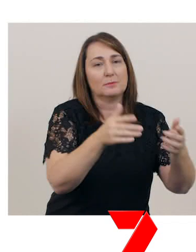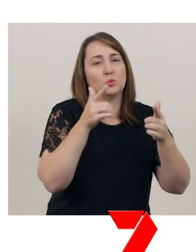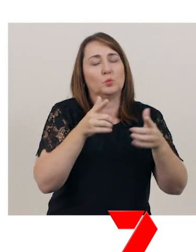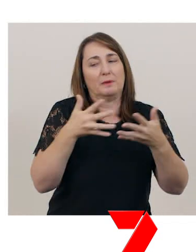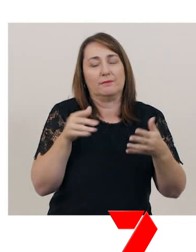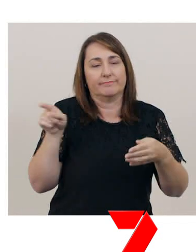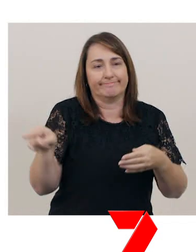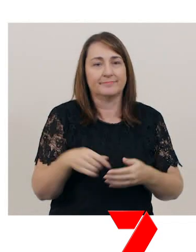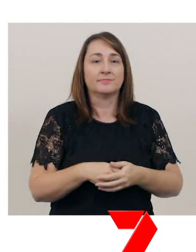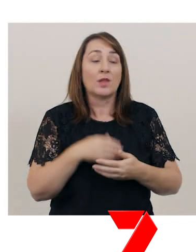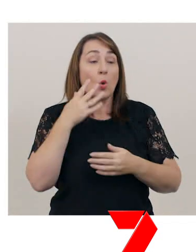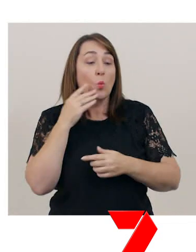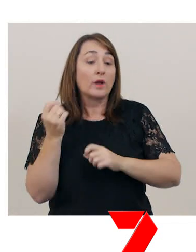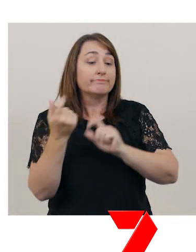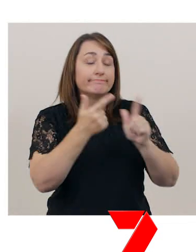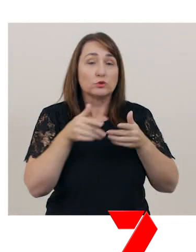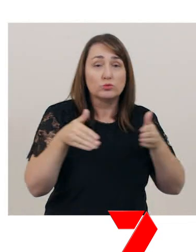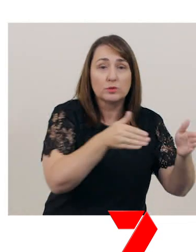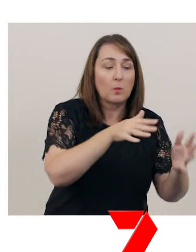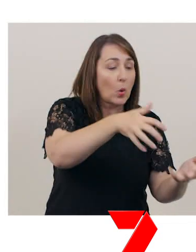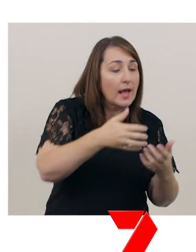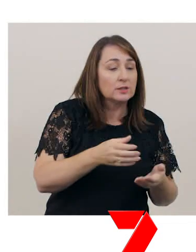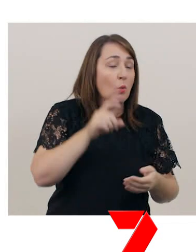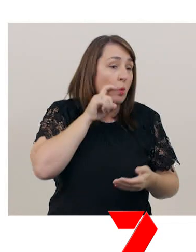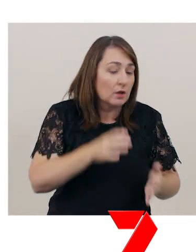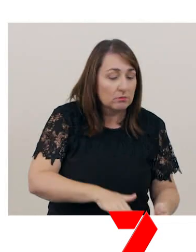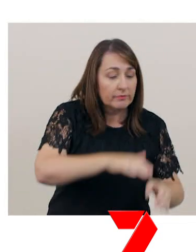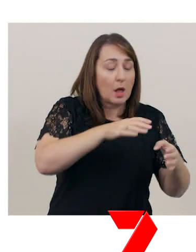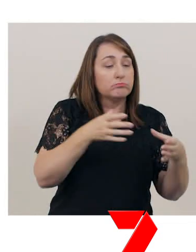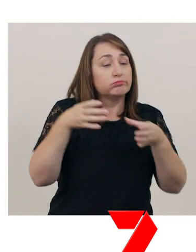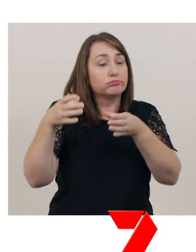or came to collect water, the red fish with the big golden eyes and shimmering red fins